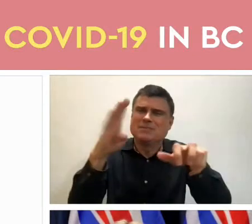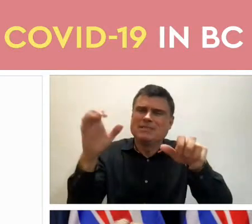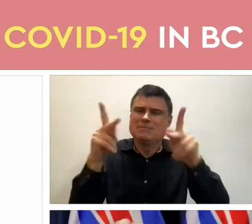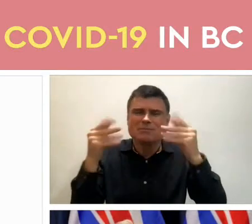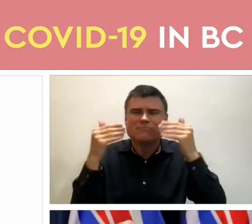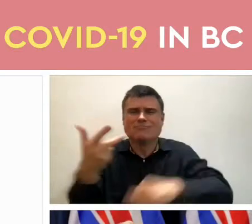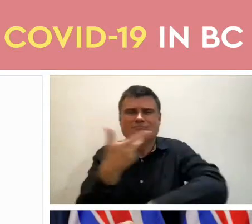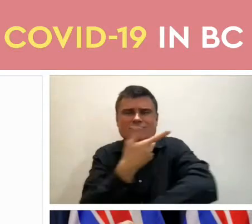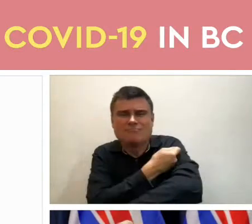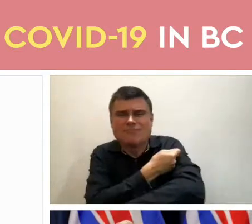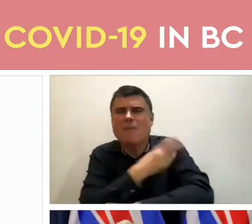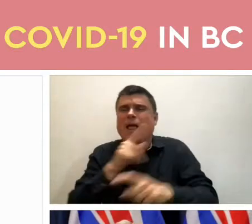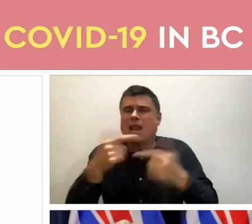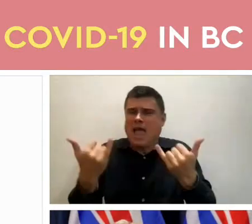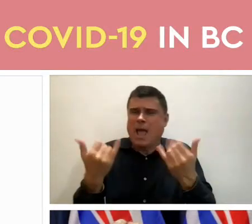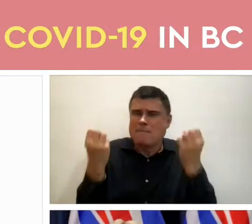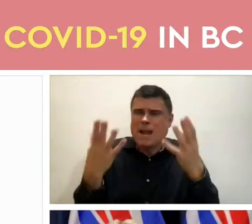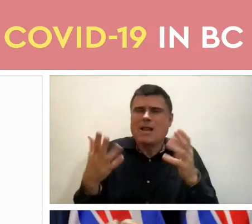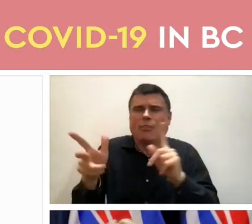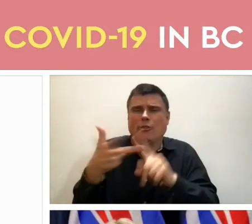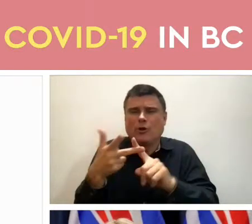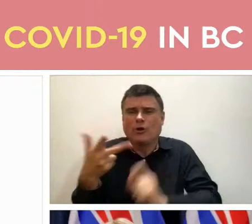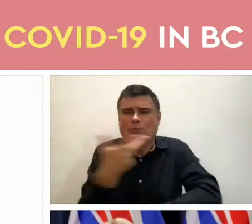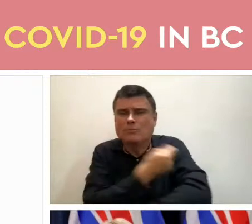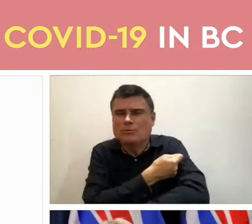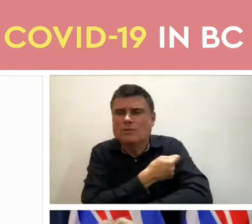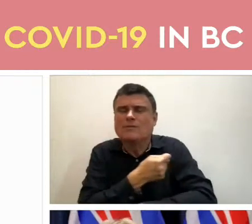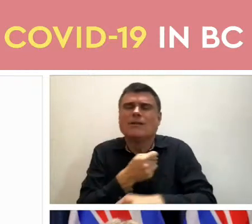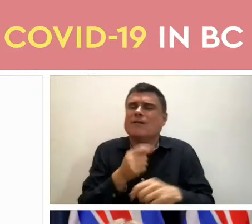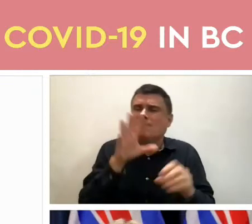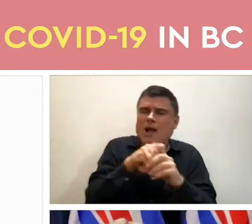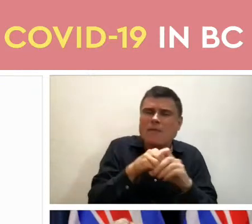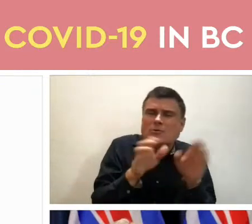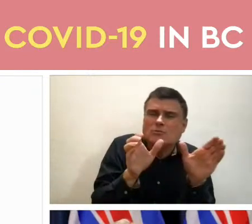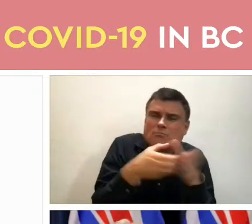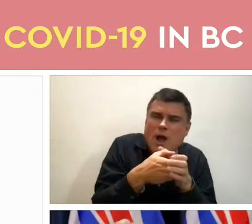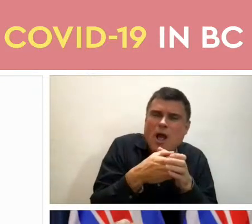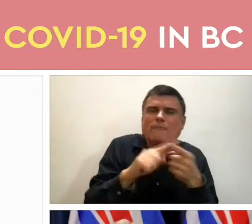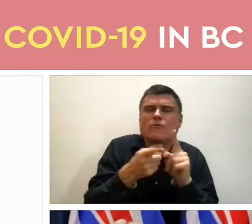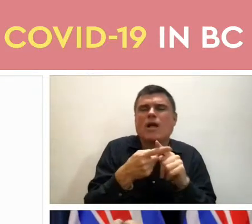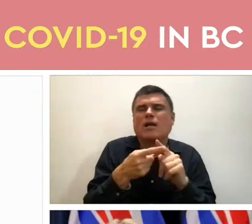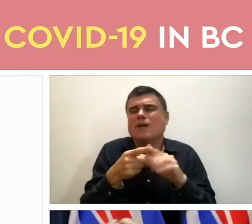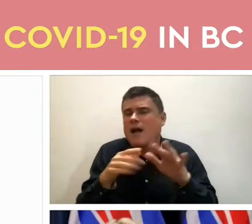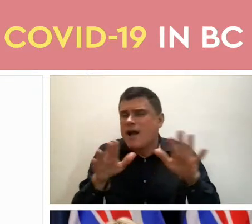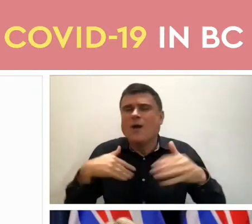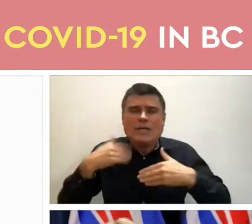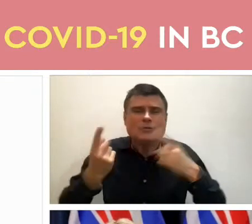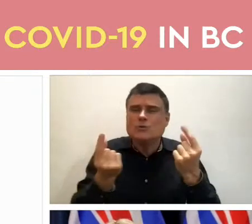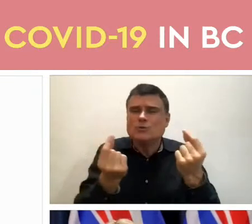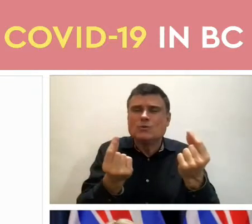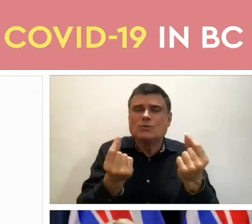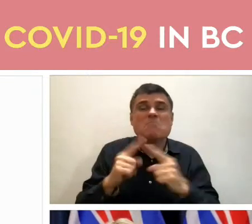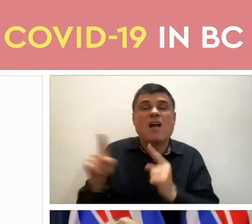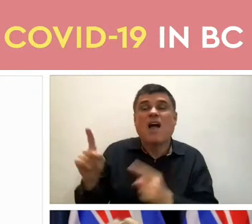thing. The challenge that we have is this virus doesn't recognize that. What it does, it has changed and